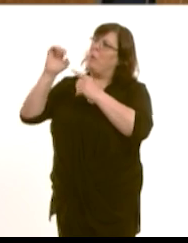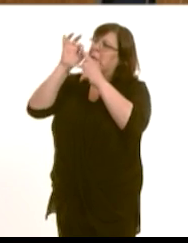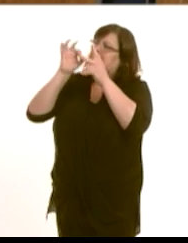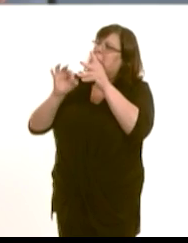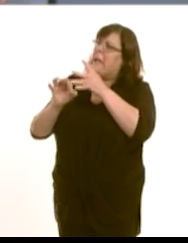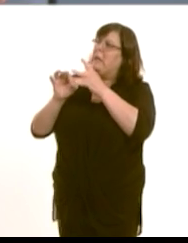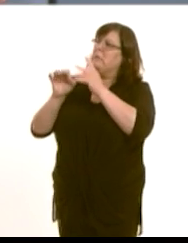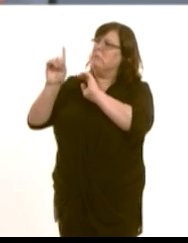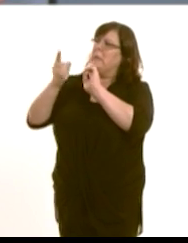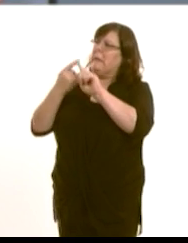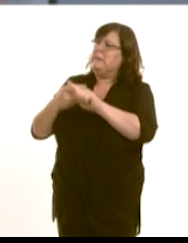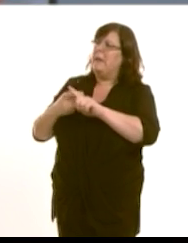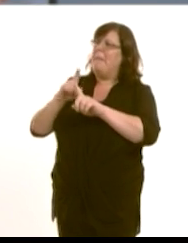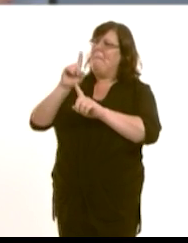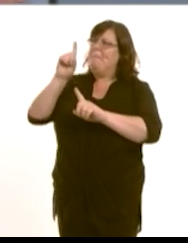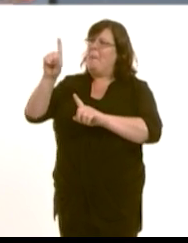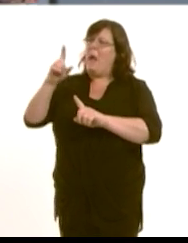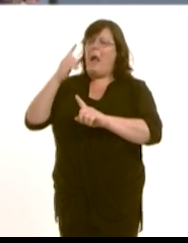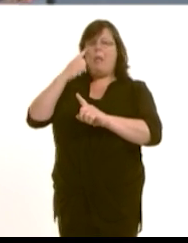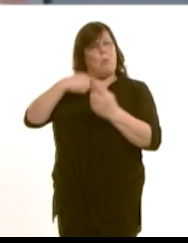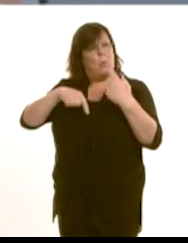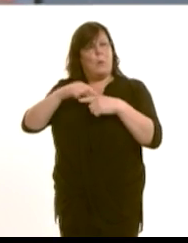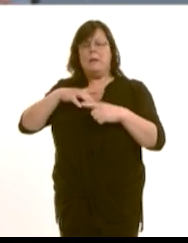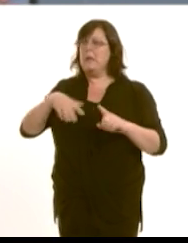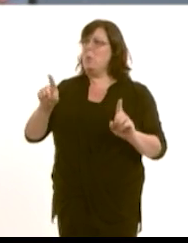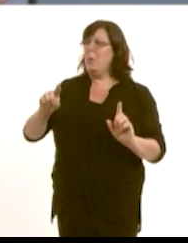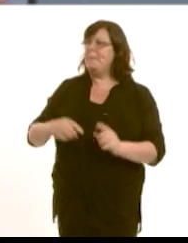But I think one thing that would be really appreciated is knowing how, in this Assembly,